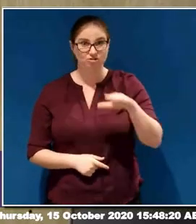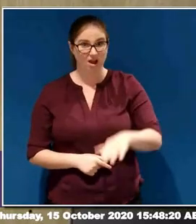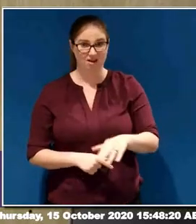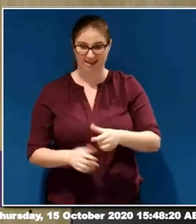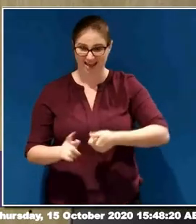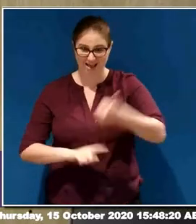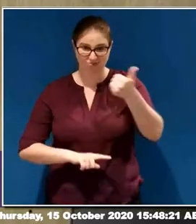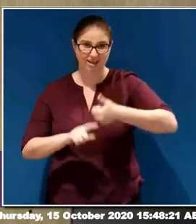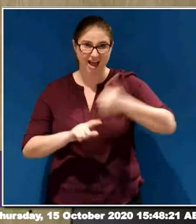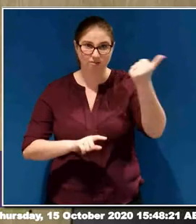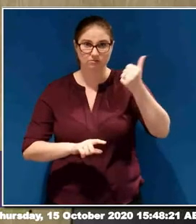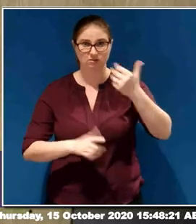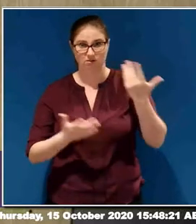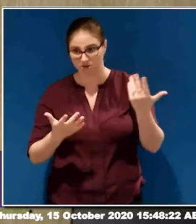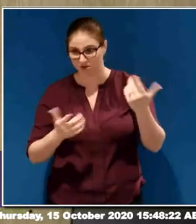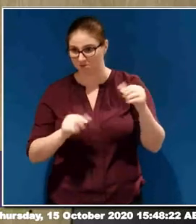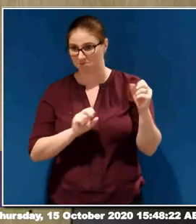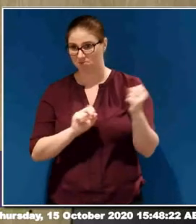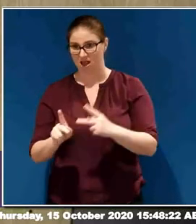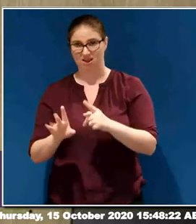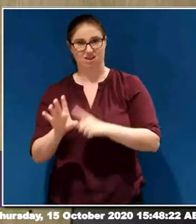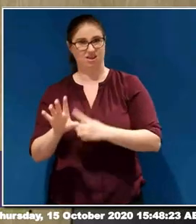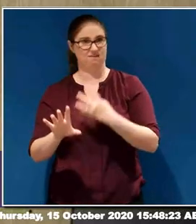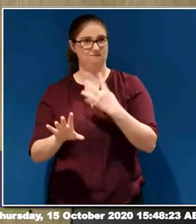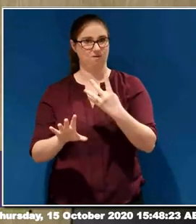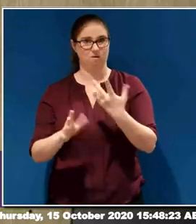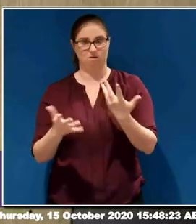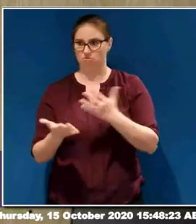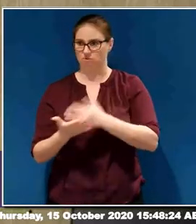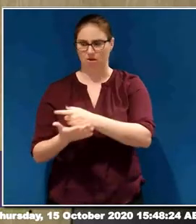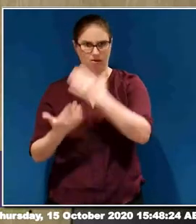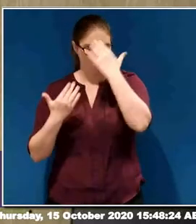behaviour school study weren't either.